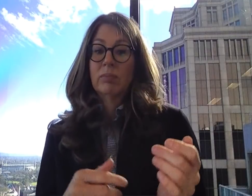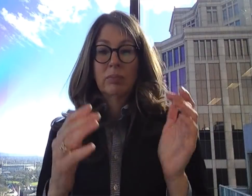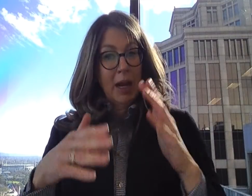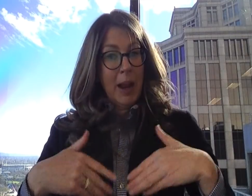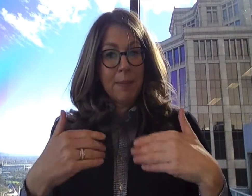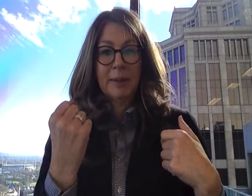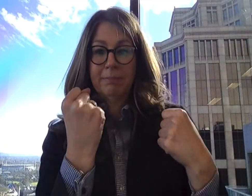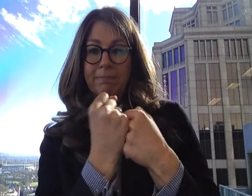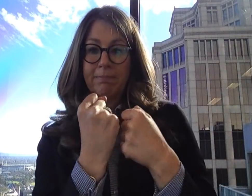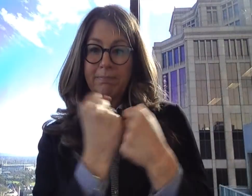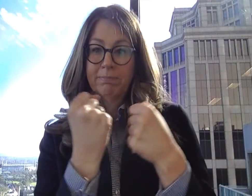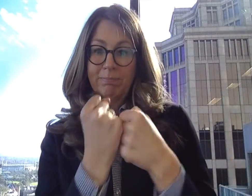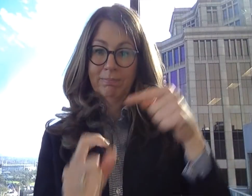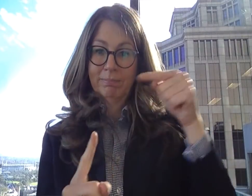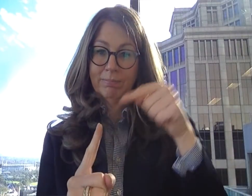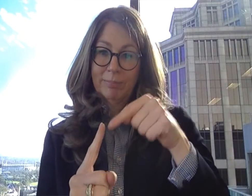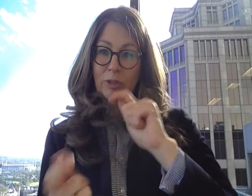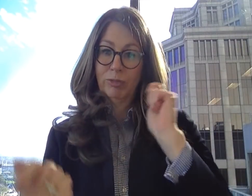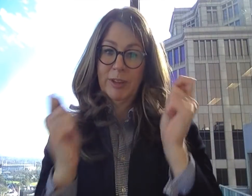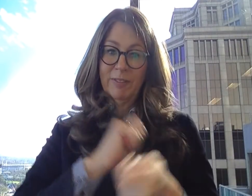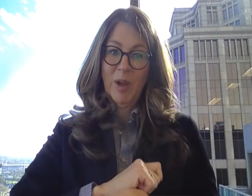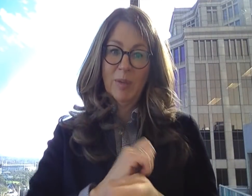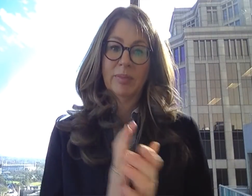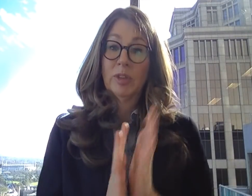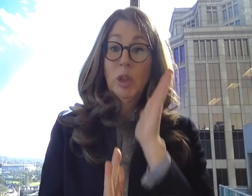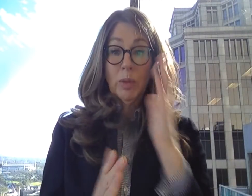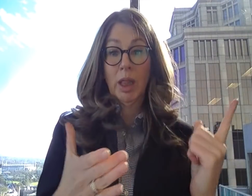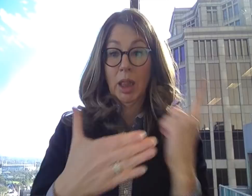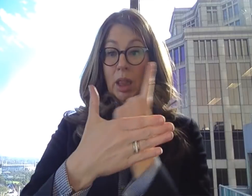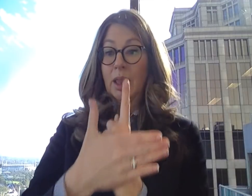and will provide a representative to the Reform Commission.